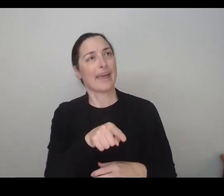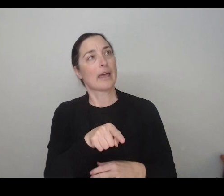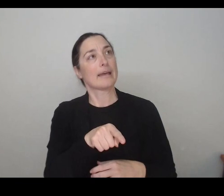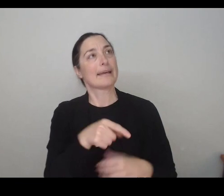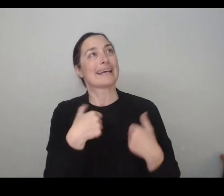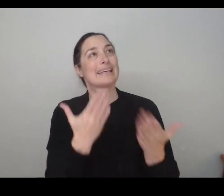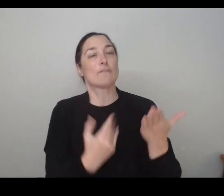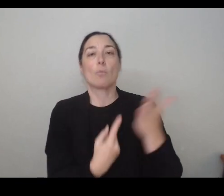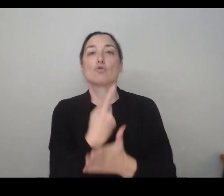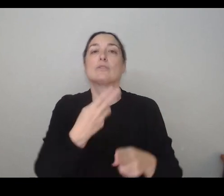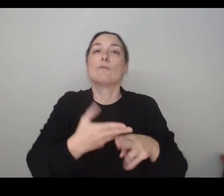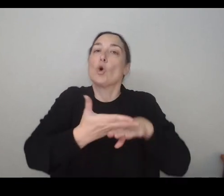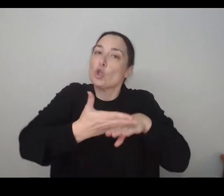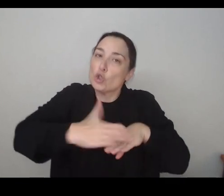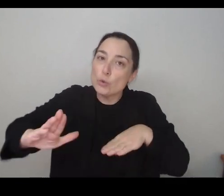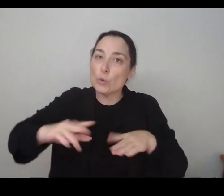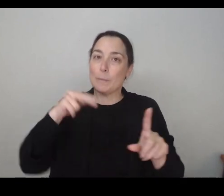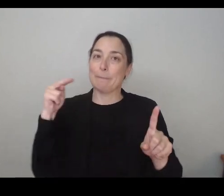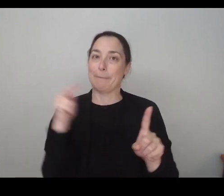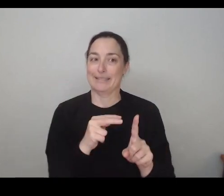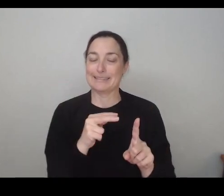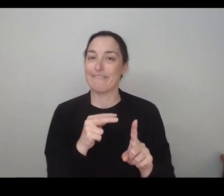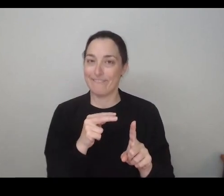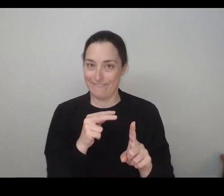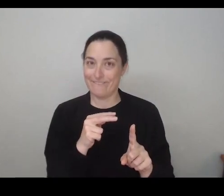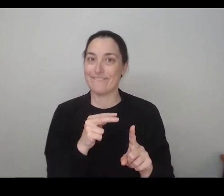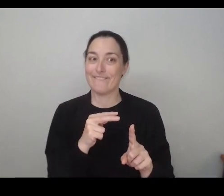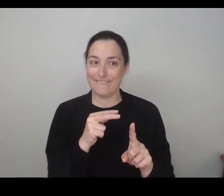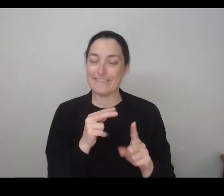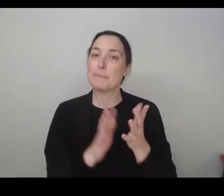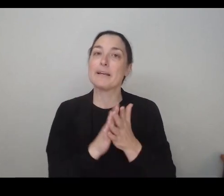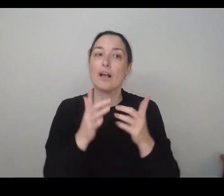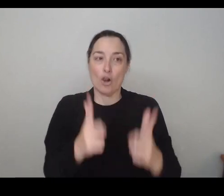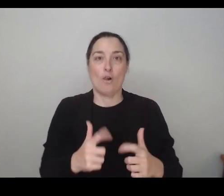and notably the return of 20 emblematic objects in Tahiti from Europe.